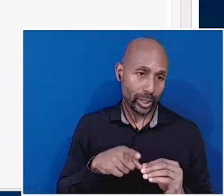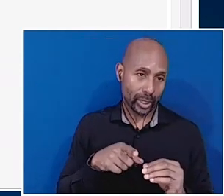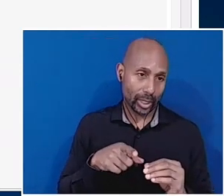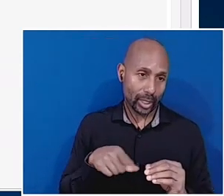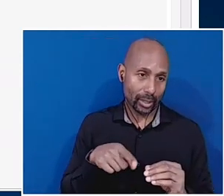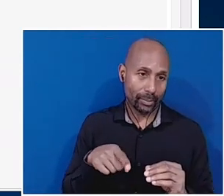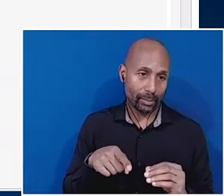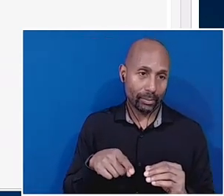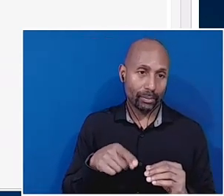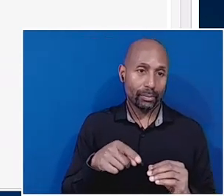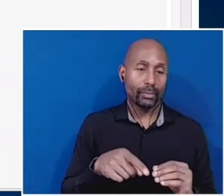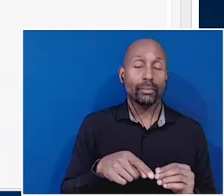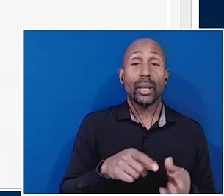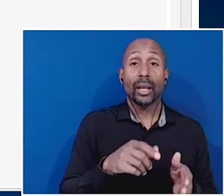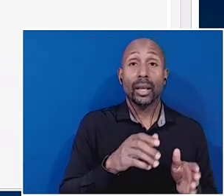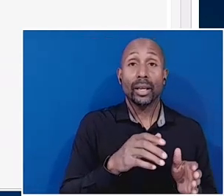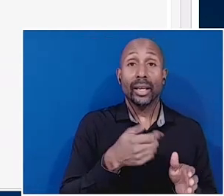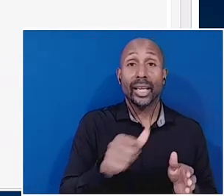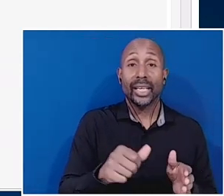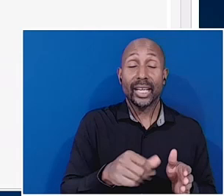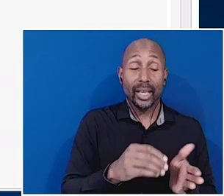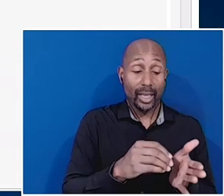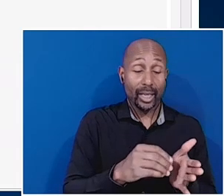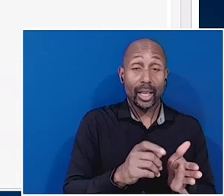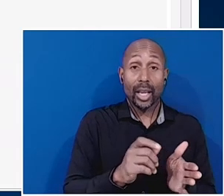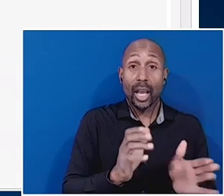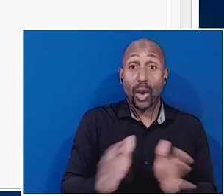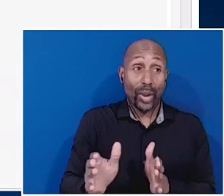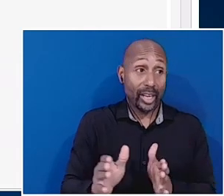arrangements, in general. This one is there as a requirement if